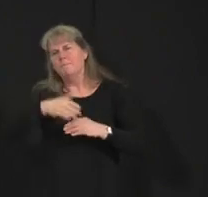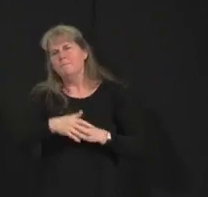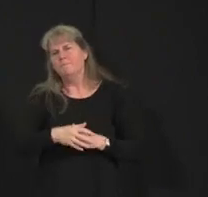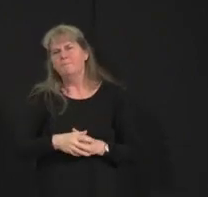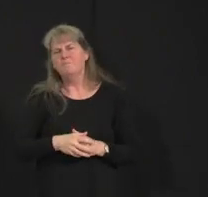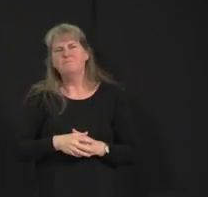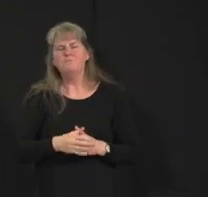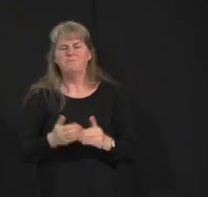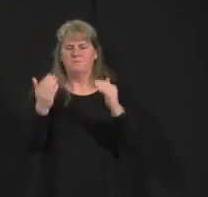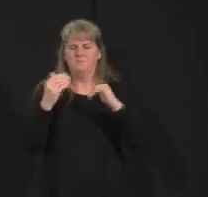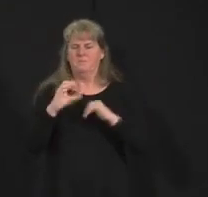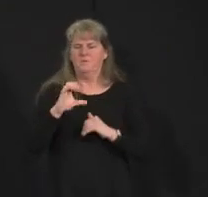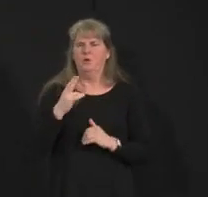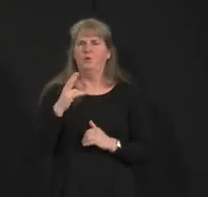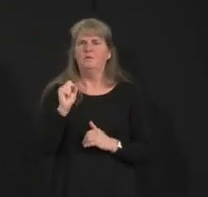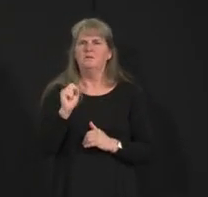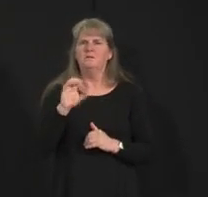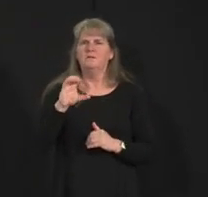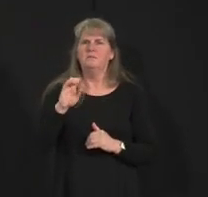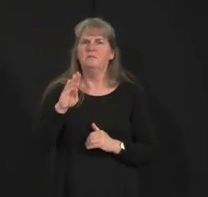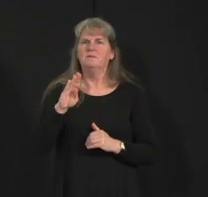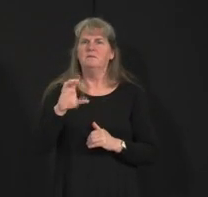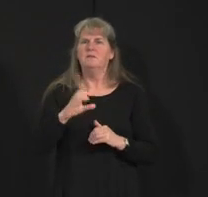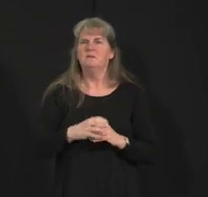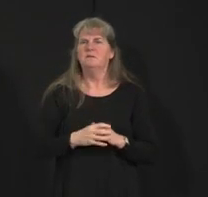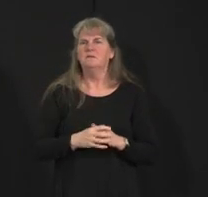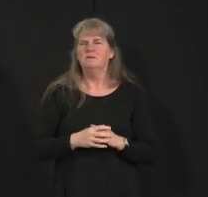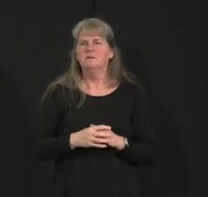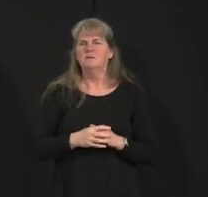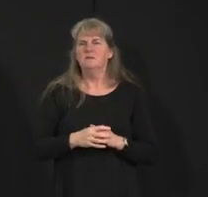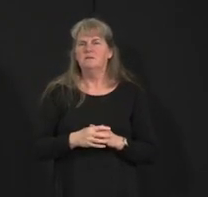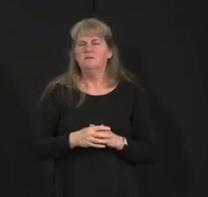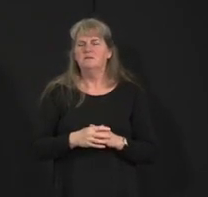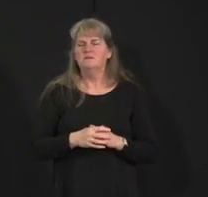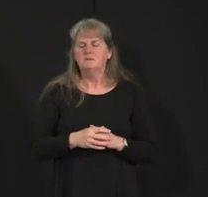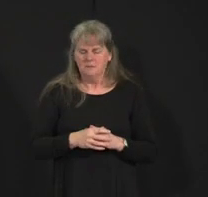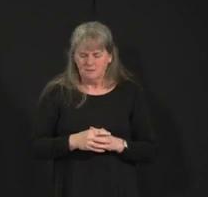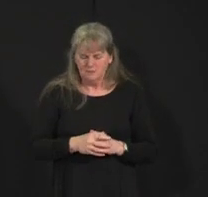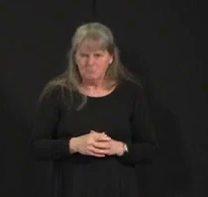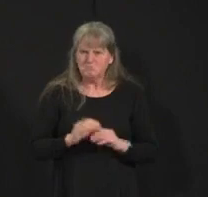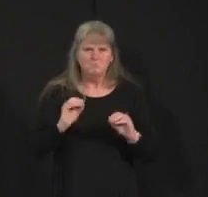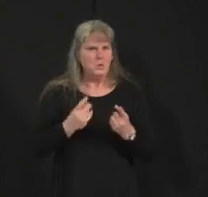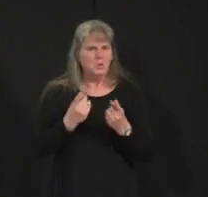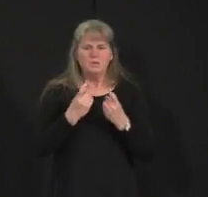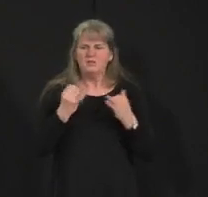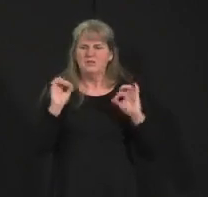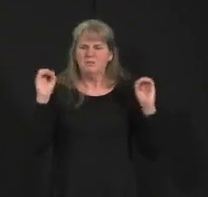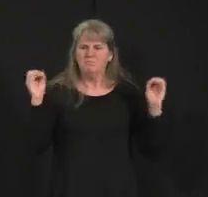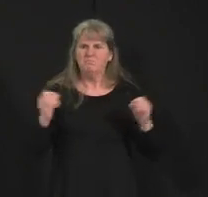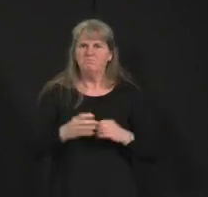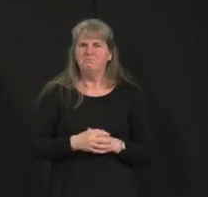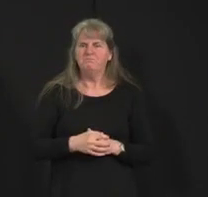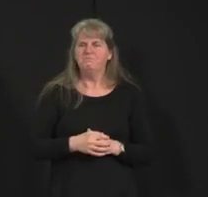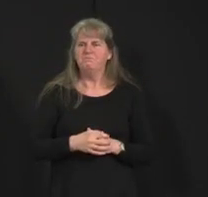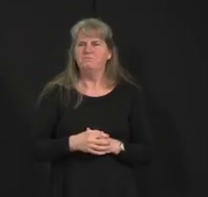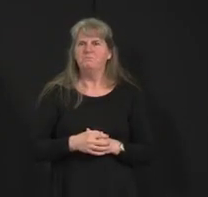We will move to Chris at CBC. Reporter: No questions today, thank you.